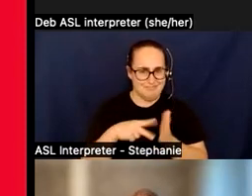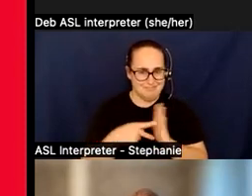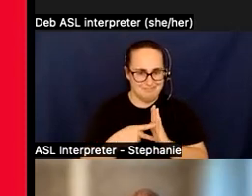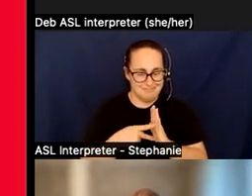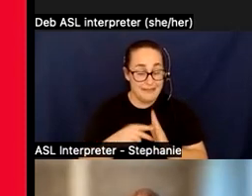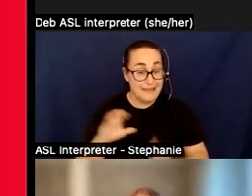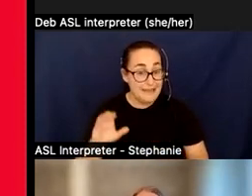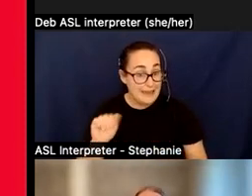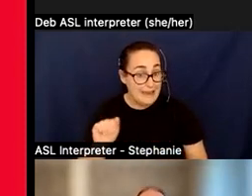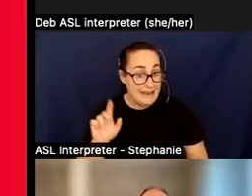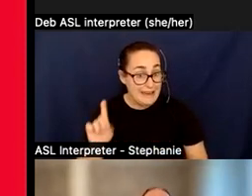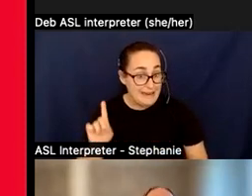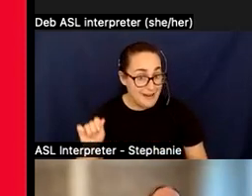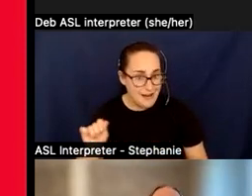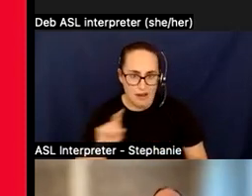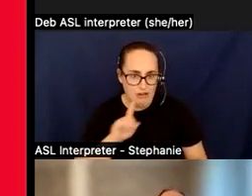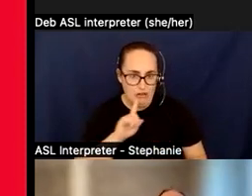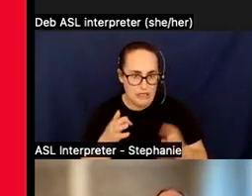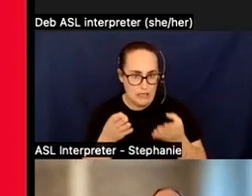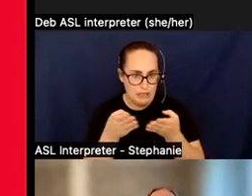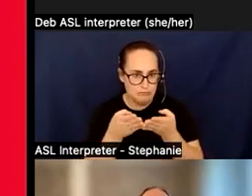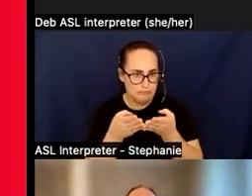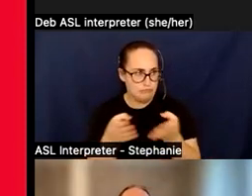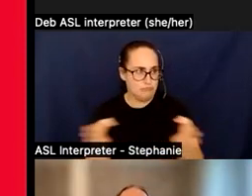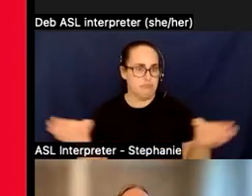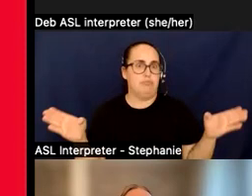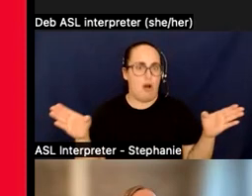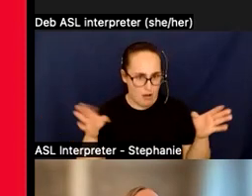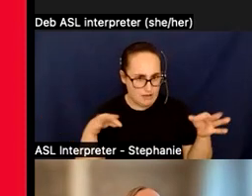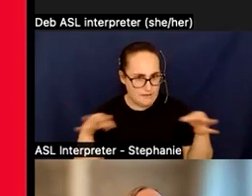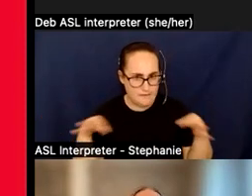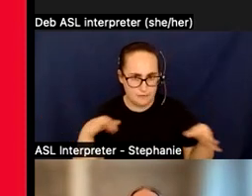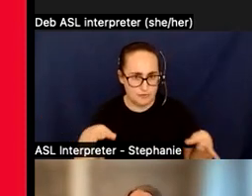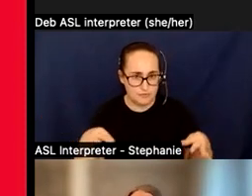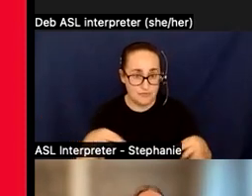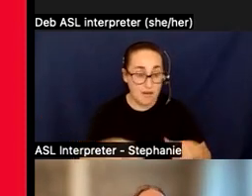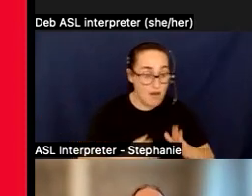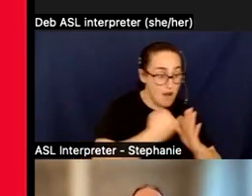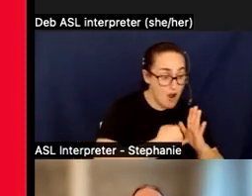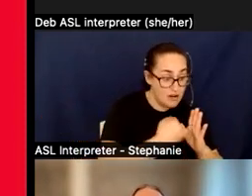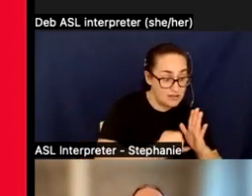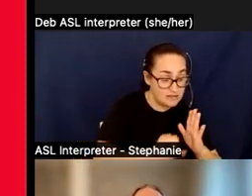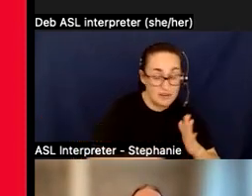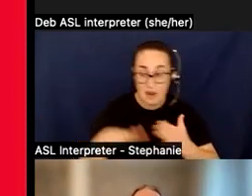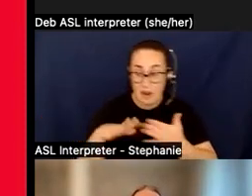it is just an artist working with community to create public art in a public space. It